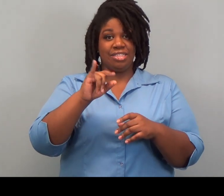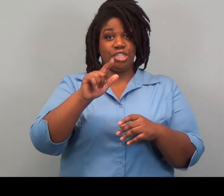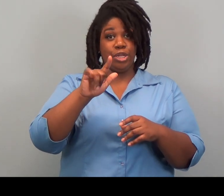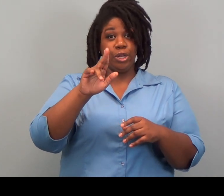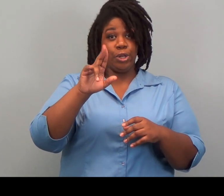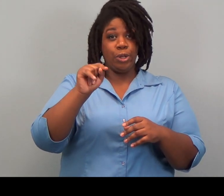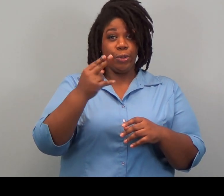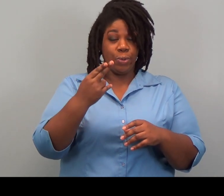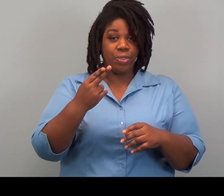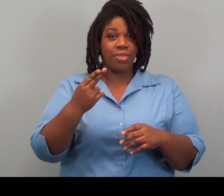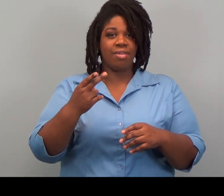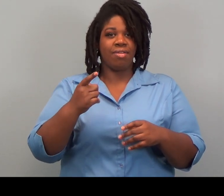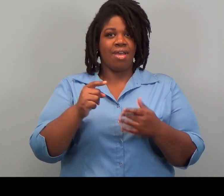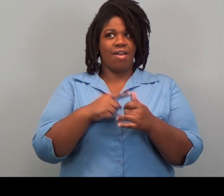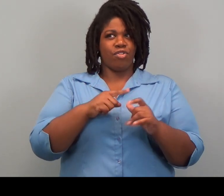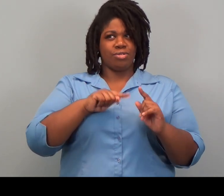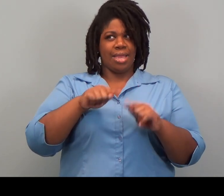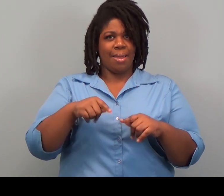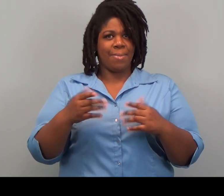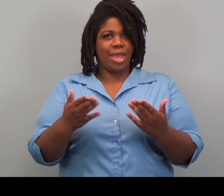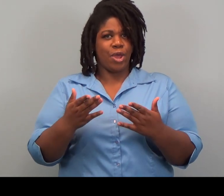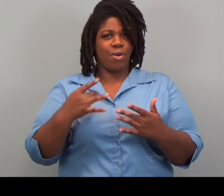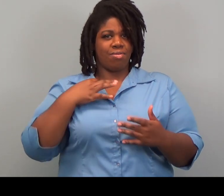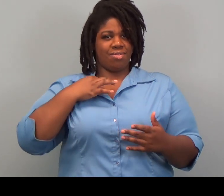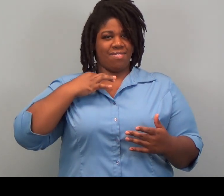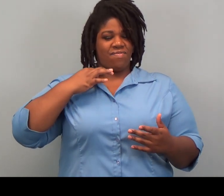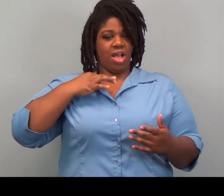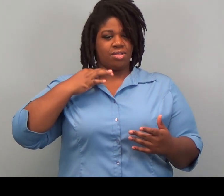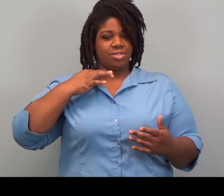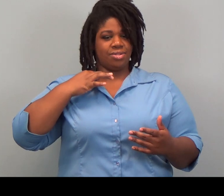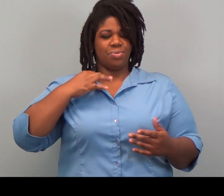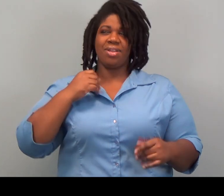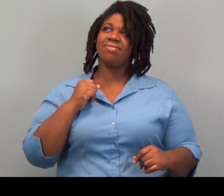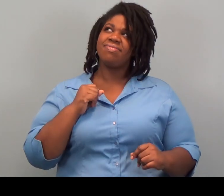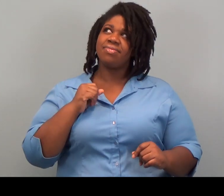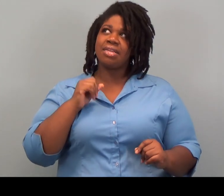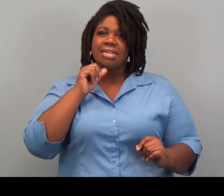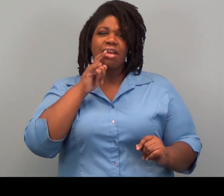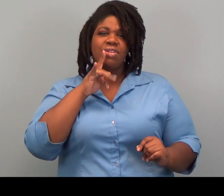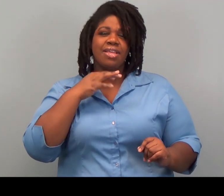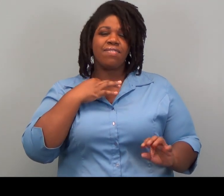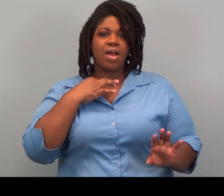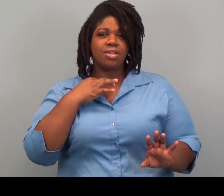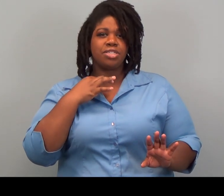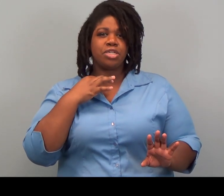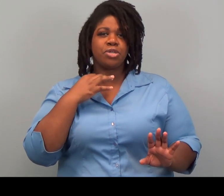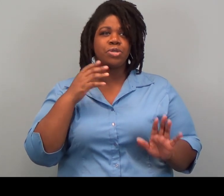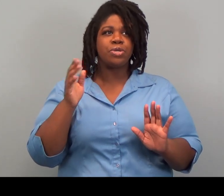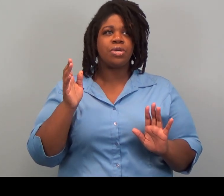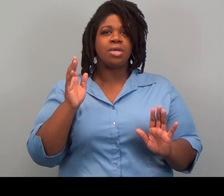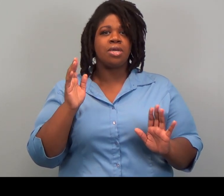as an AmeriCorps volunteer. Well, it's not really a volunteer. It’s an AmeriCorps Service member.